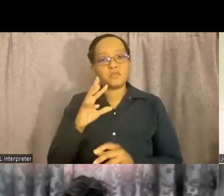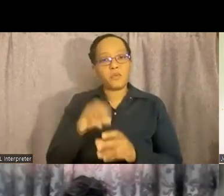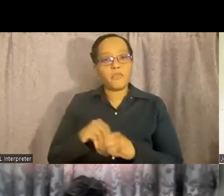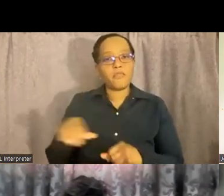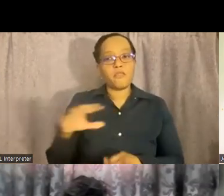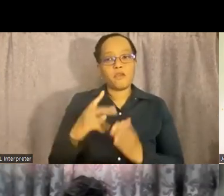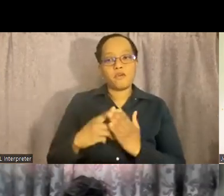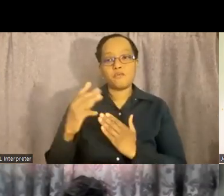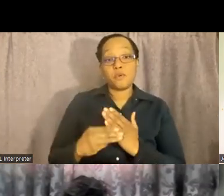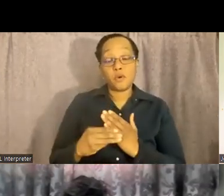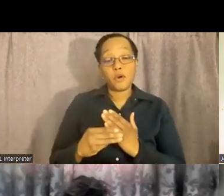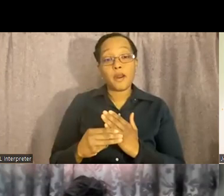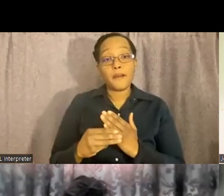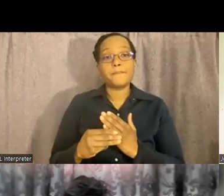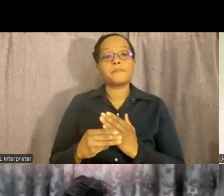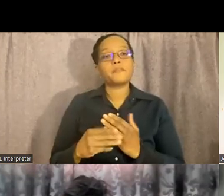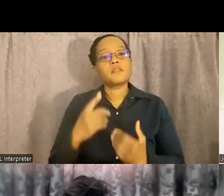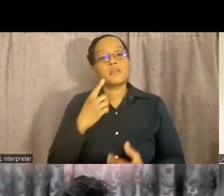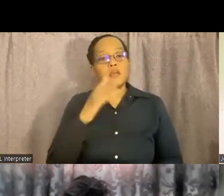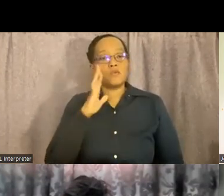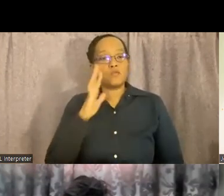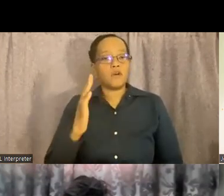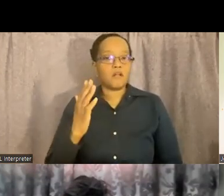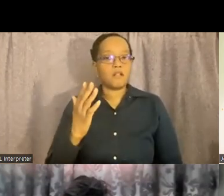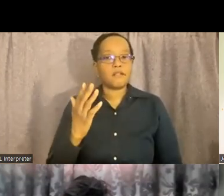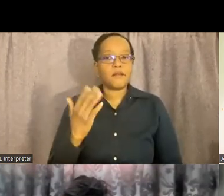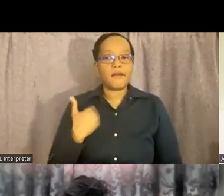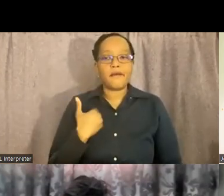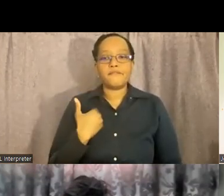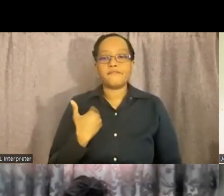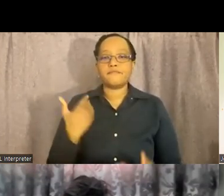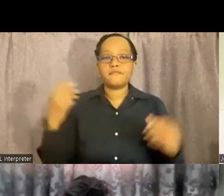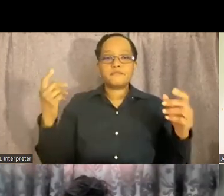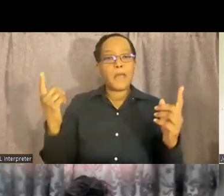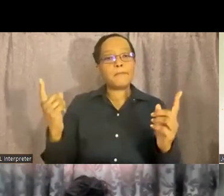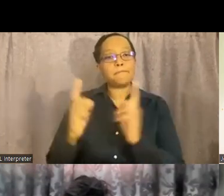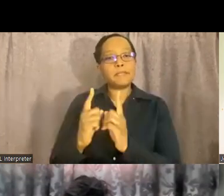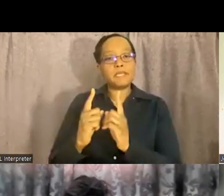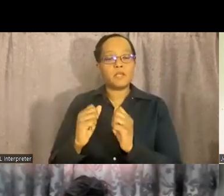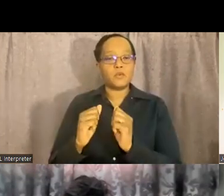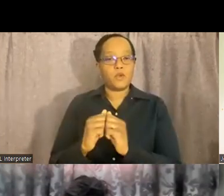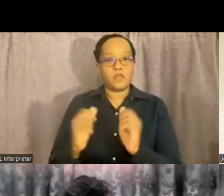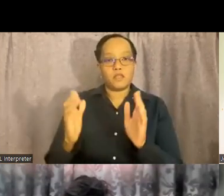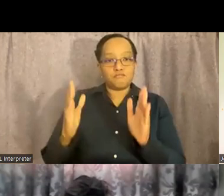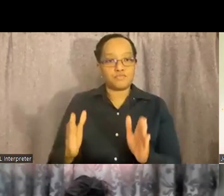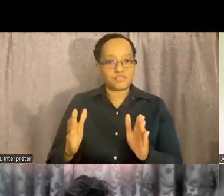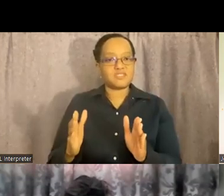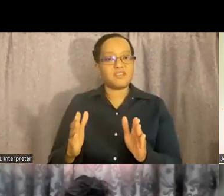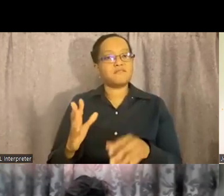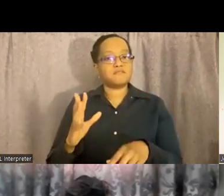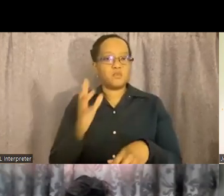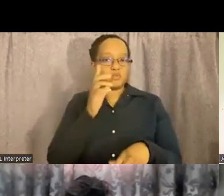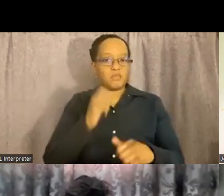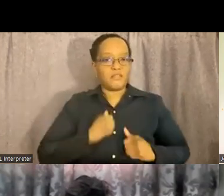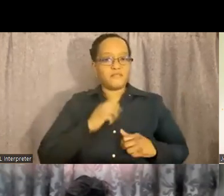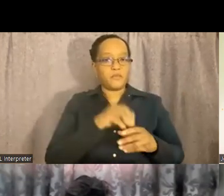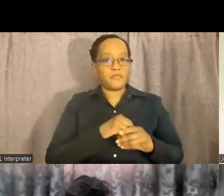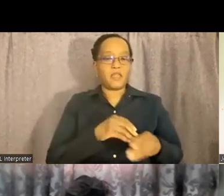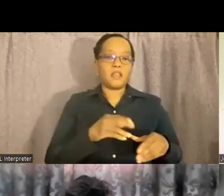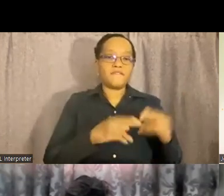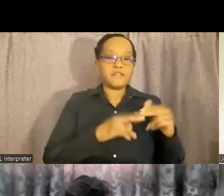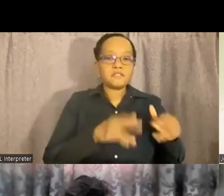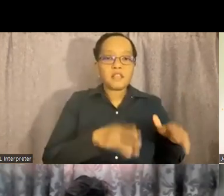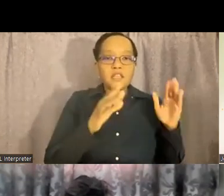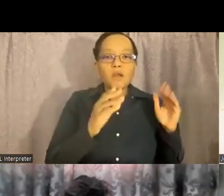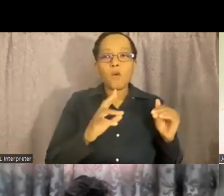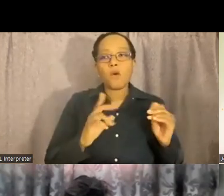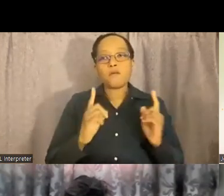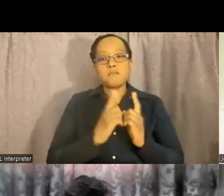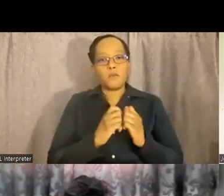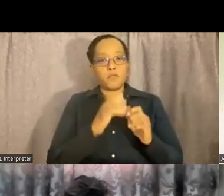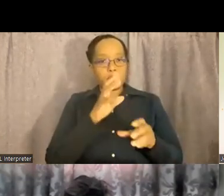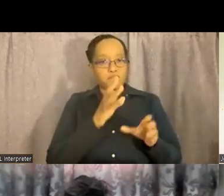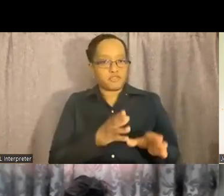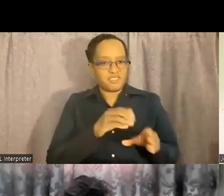that they will have to meet up with that person in a facility or in their home home that needs